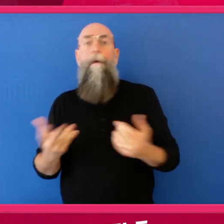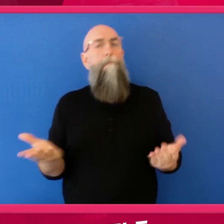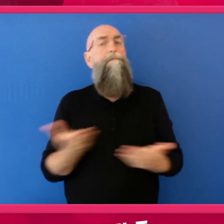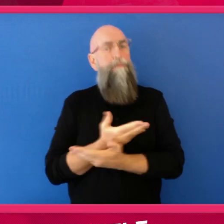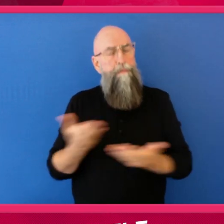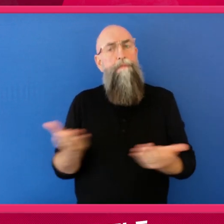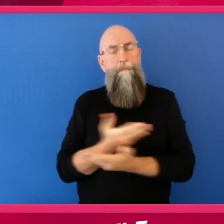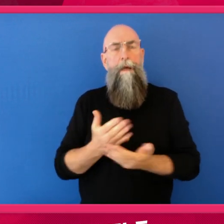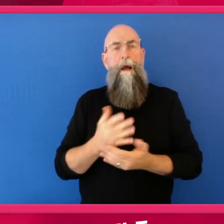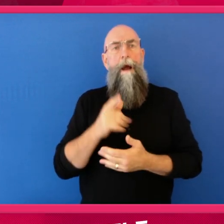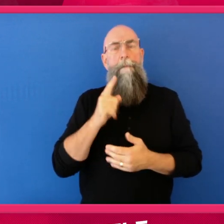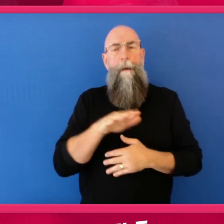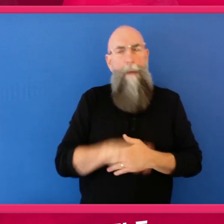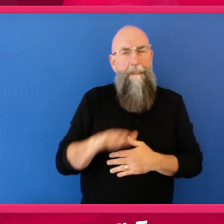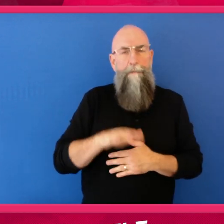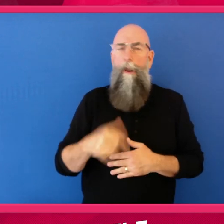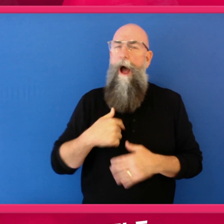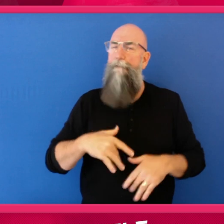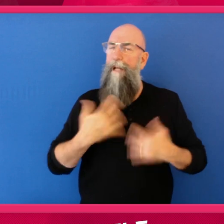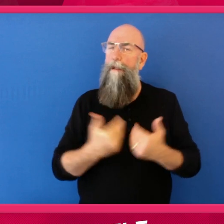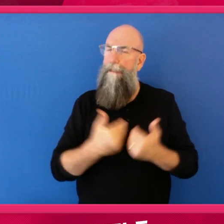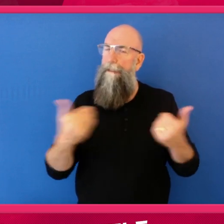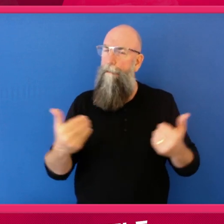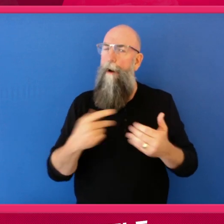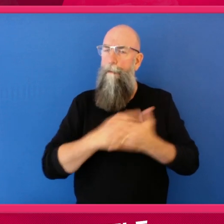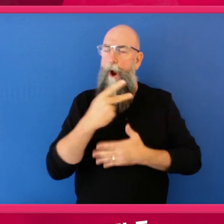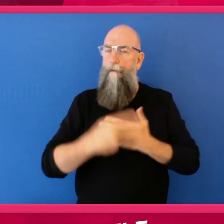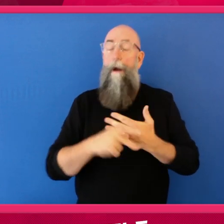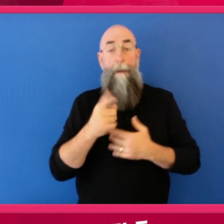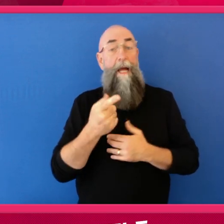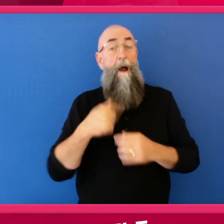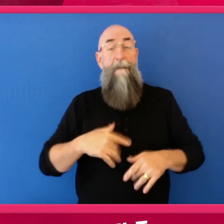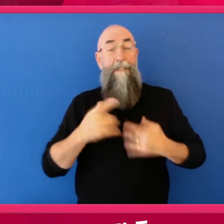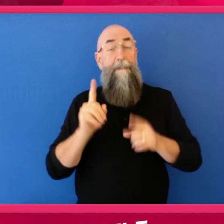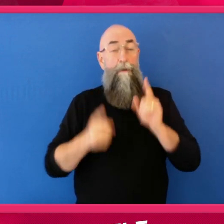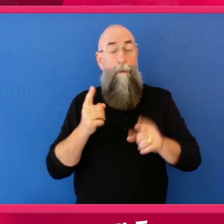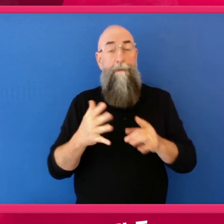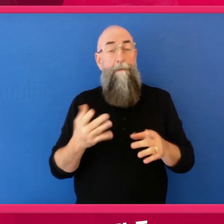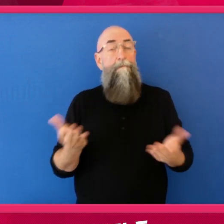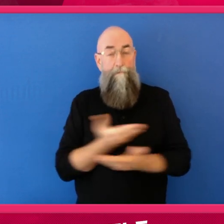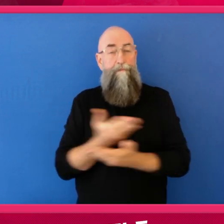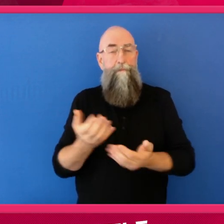but they would come together on occasion. Georgie Tunny: Yeah, the Rollers. Make sure you're watching them. I'm going to be looking out for the table tennis. It's got a couple